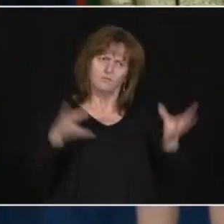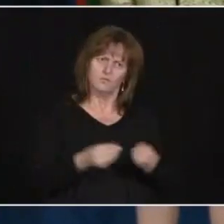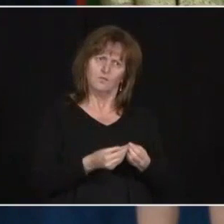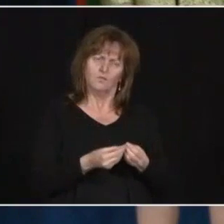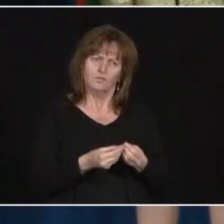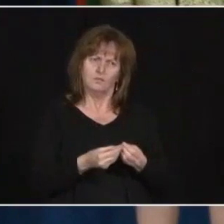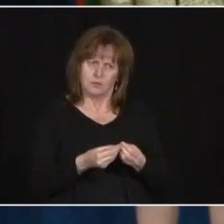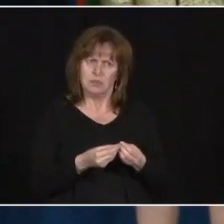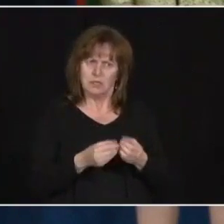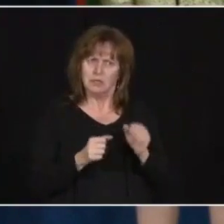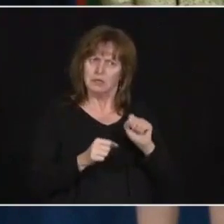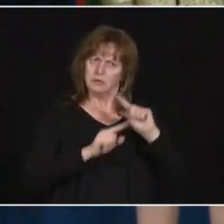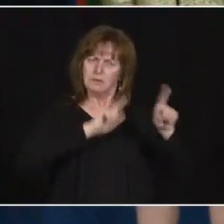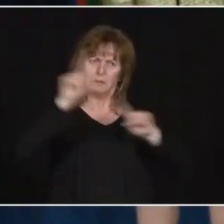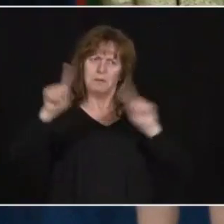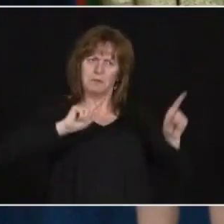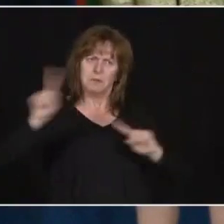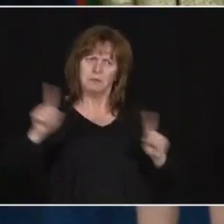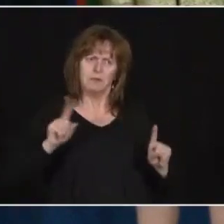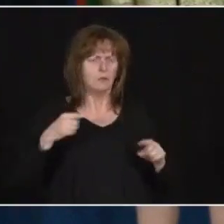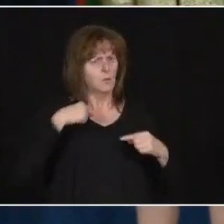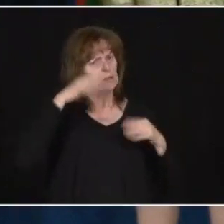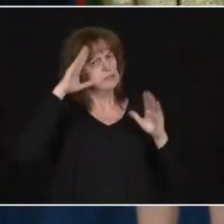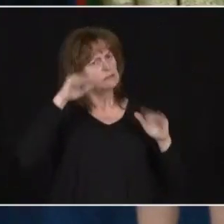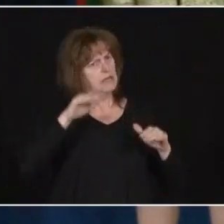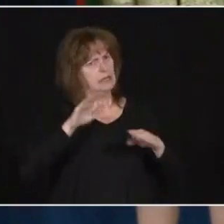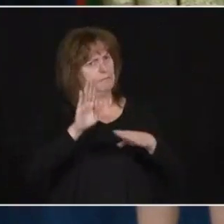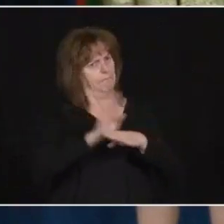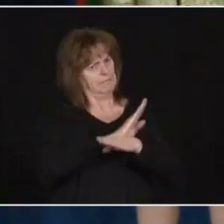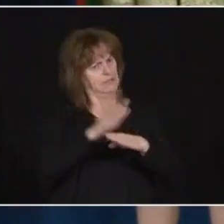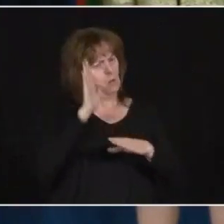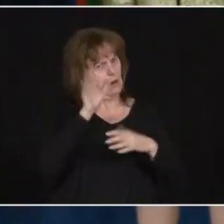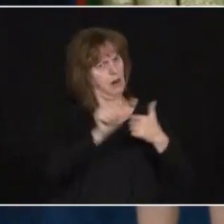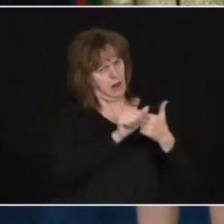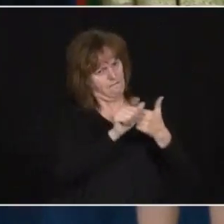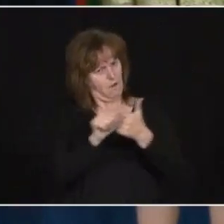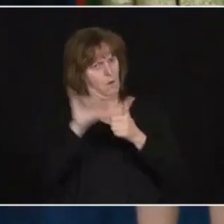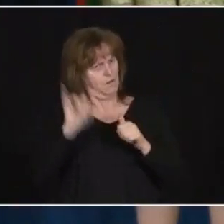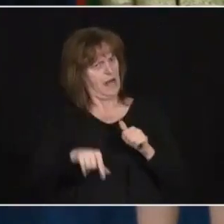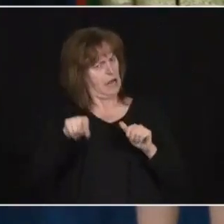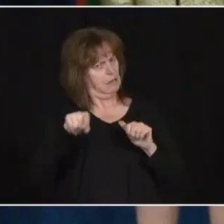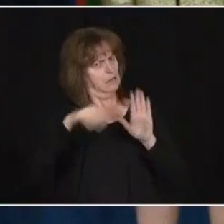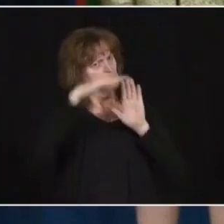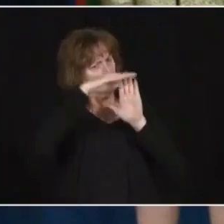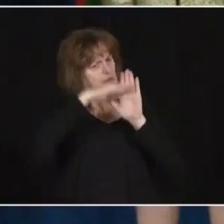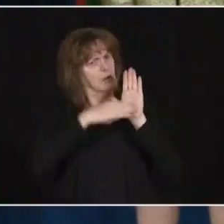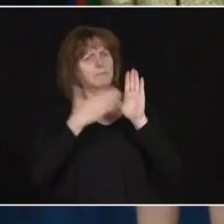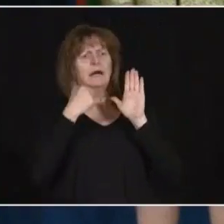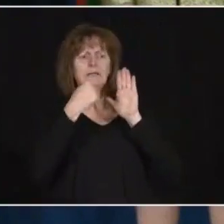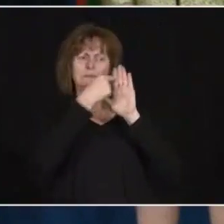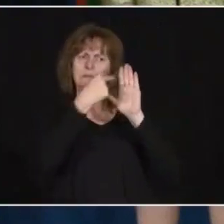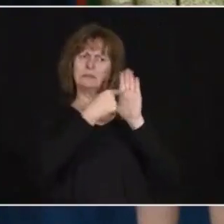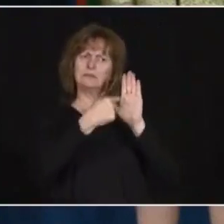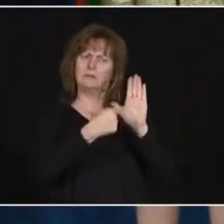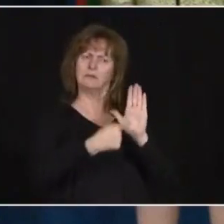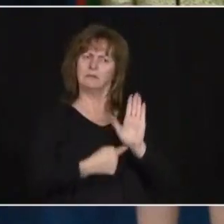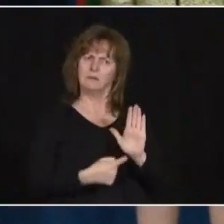And we expect that businesses will follow these best practices. It's important for these